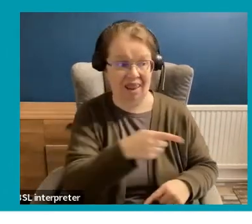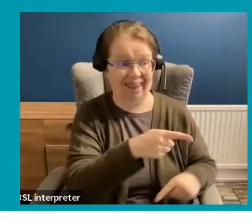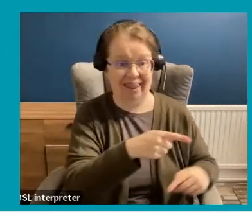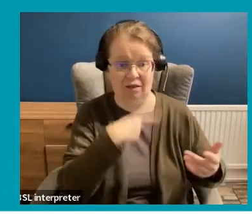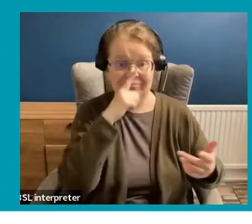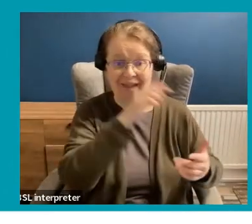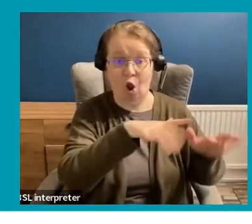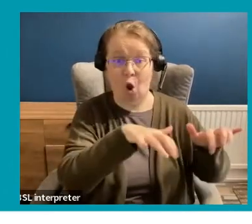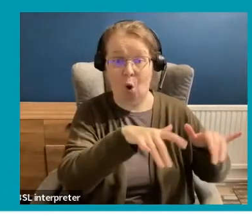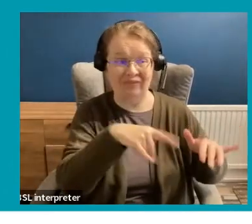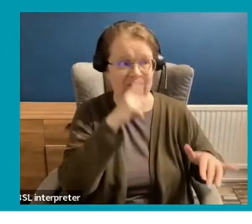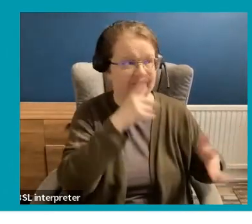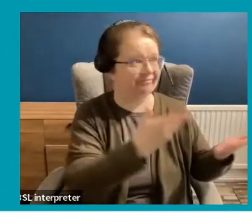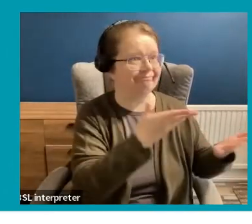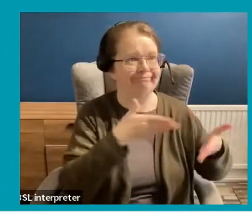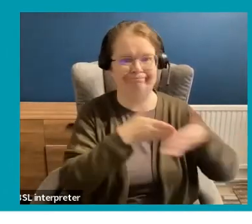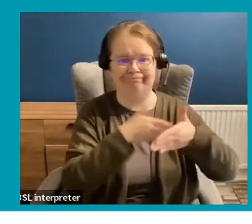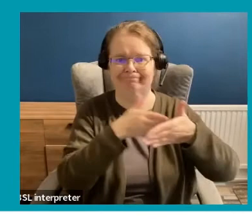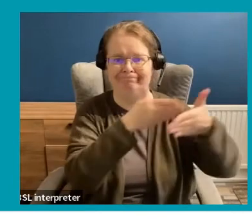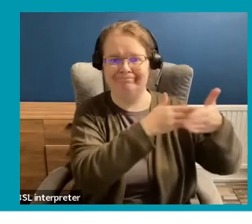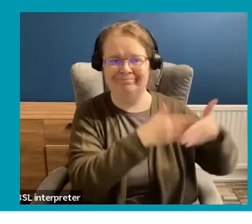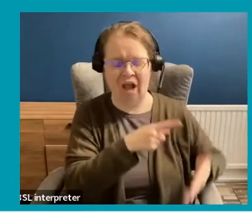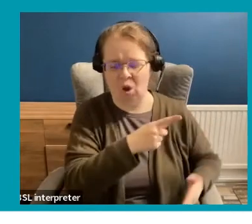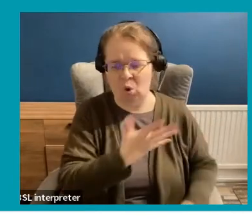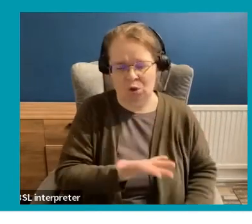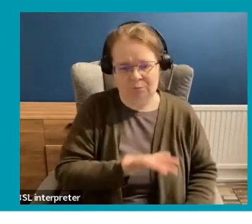That was something that they are addressing.